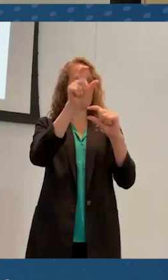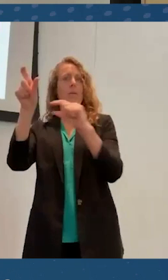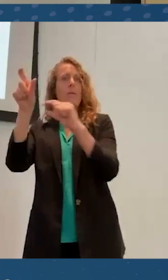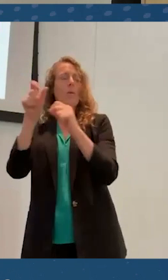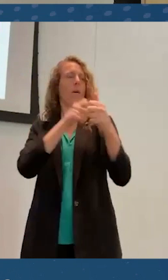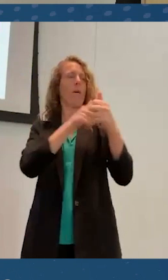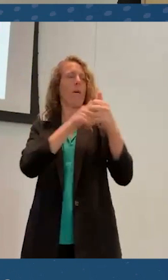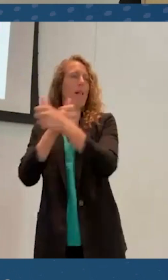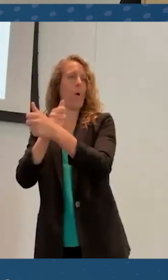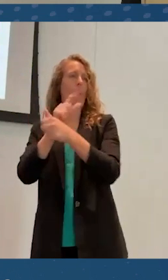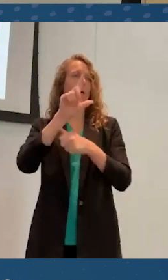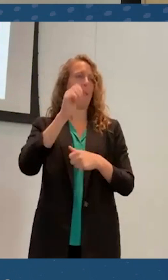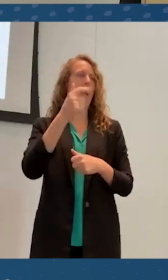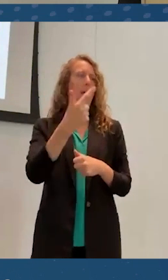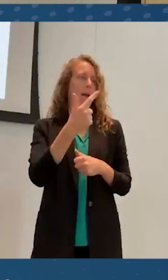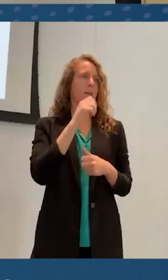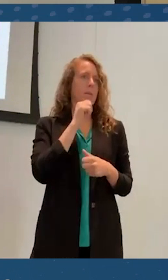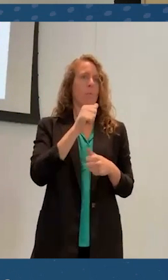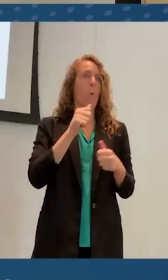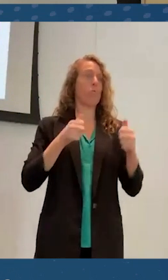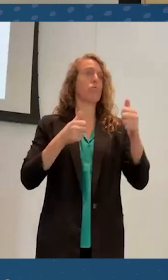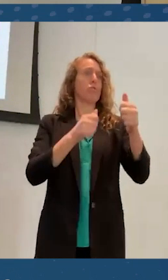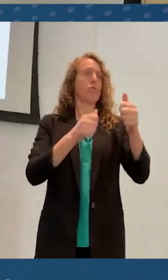they're not missing out on crucial audio information.